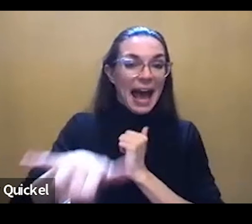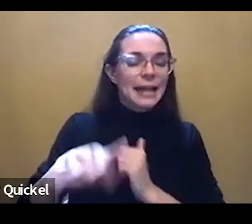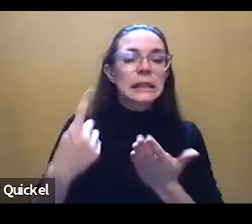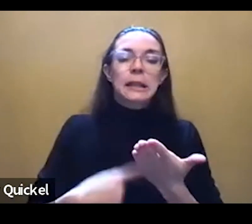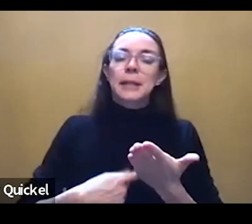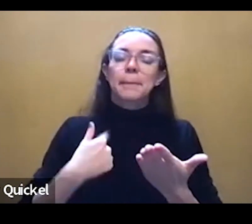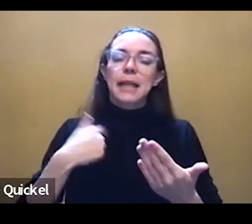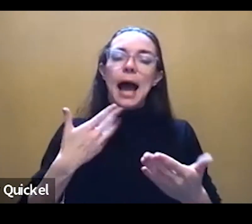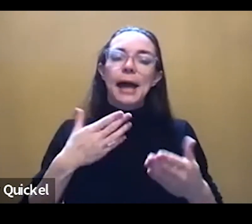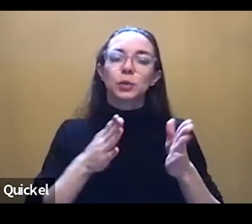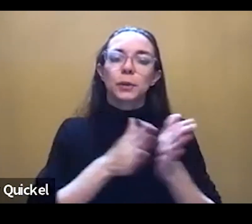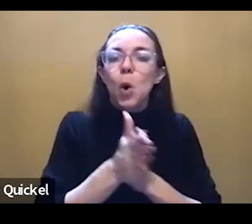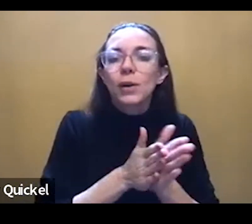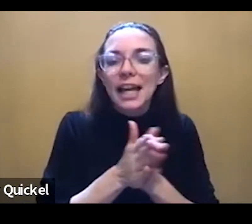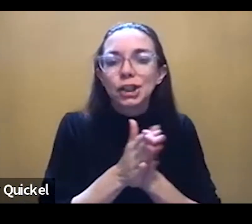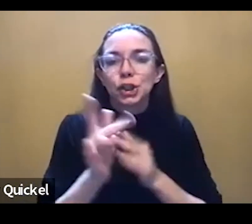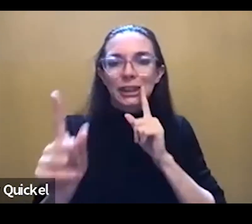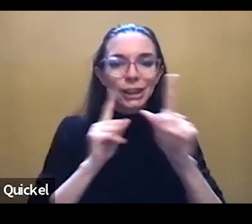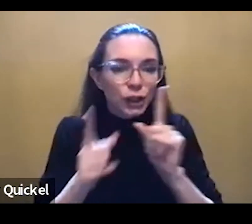interviewing and bring them around to my idea and make